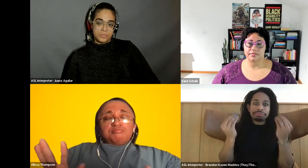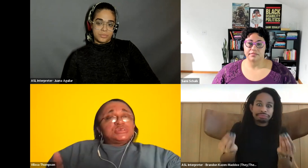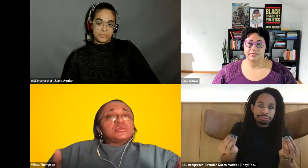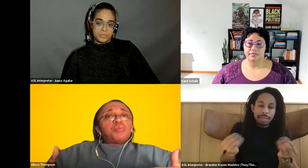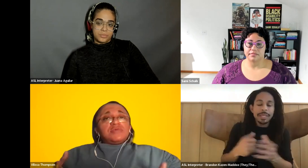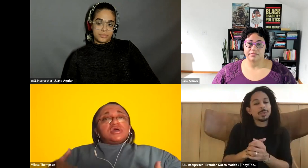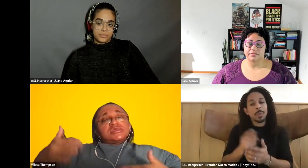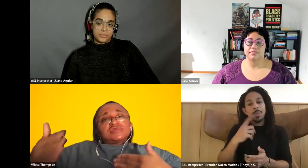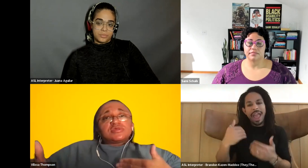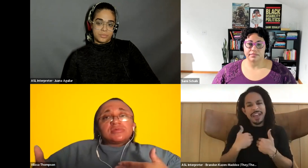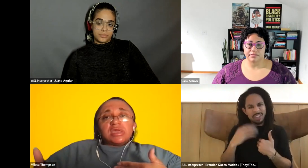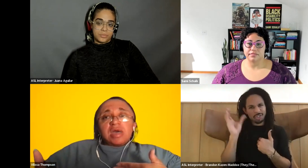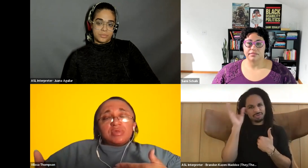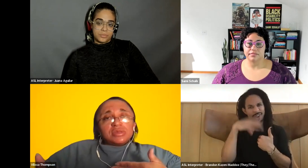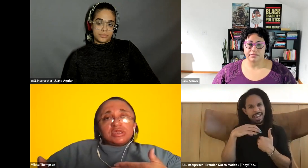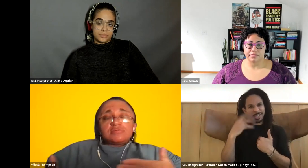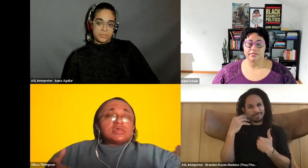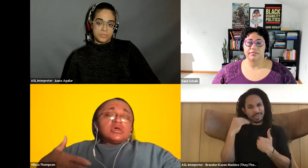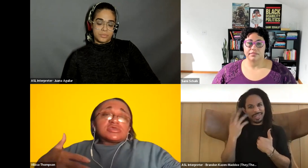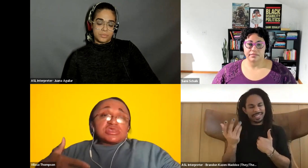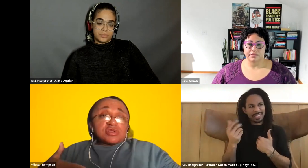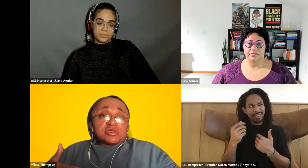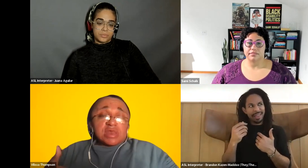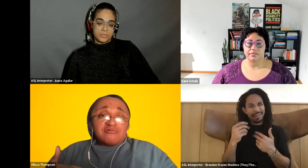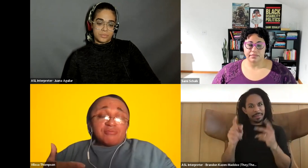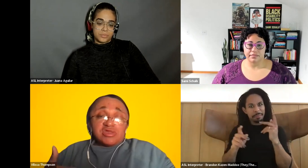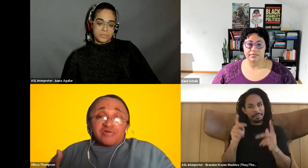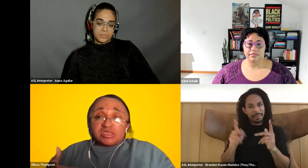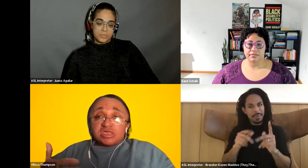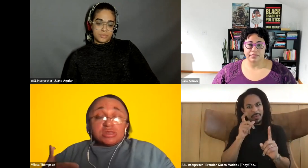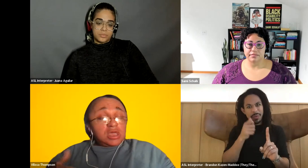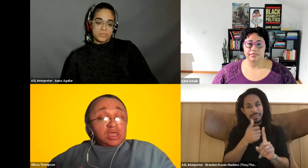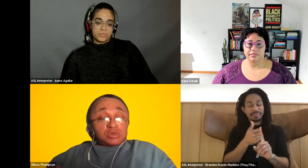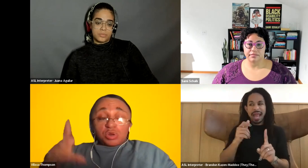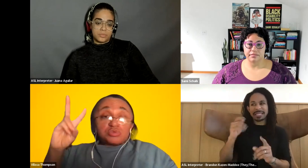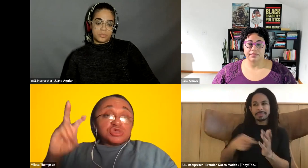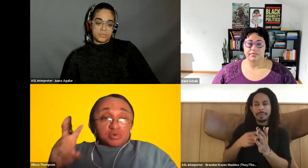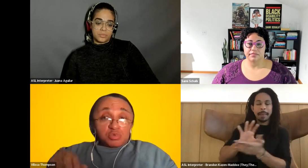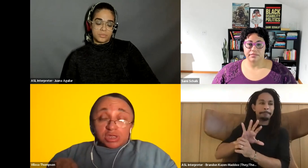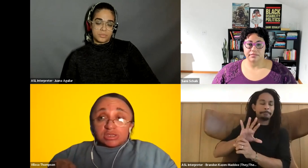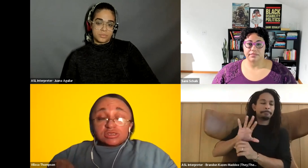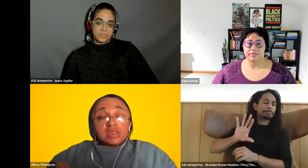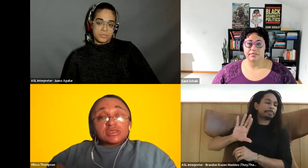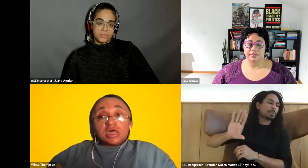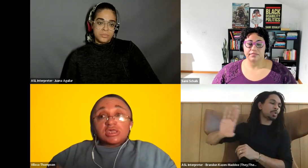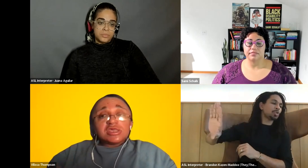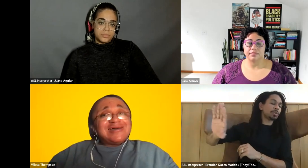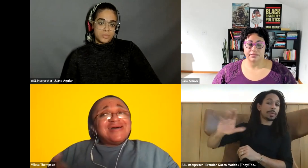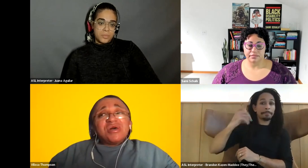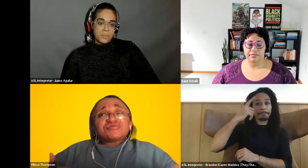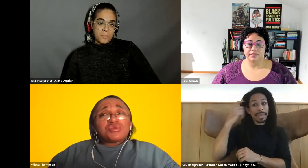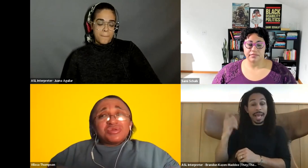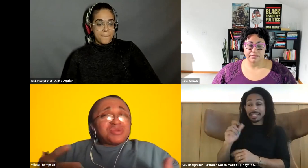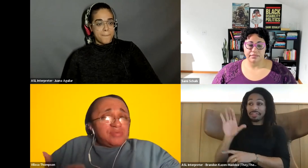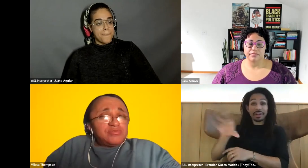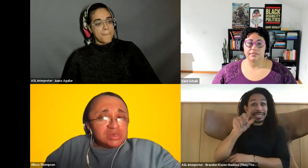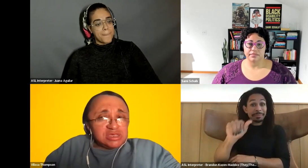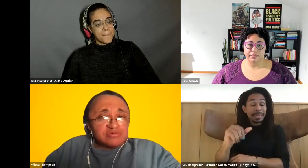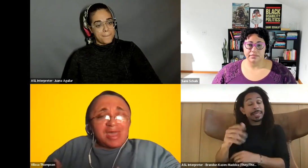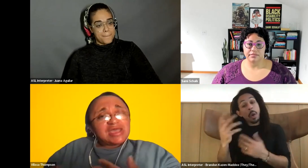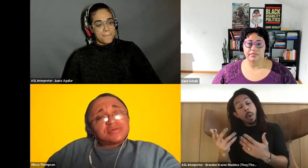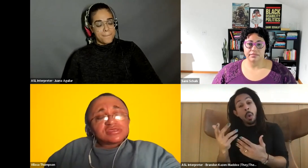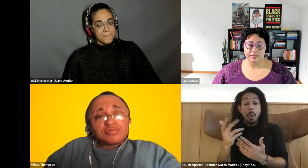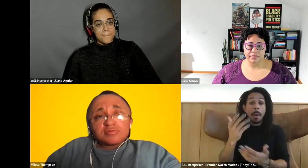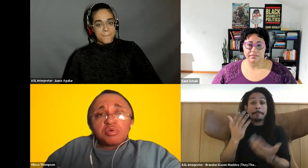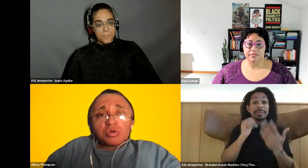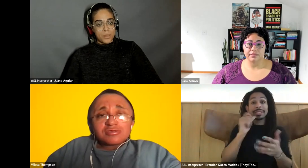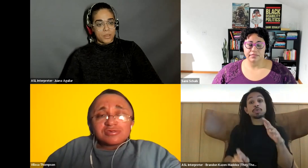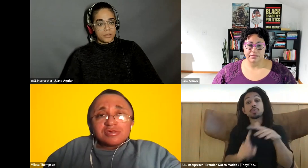Vilissa Thompson: pushing away because the disability may not be, believe they just feel it, and not manifest in put up with typical ways that it does, and also wondering what might be believed if I ask this type of support.